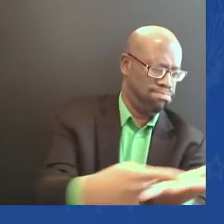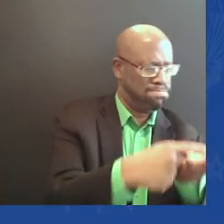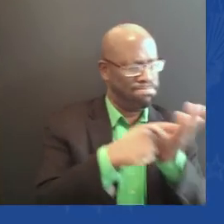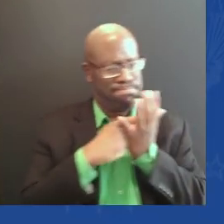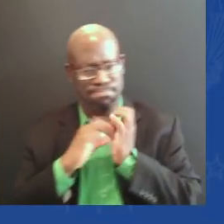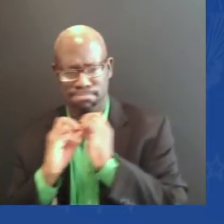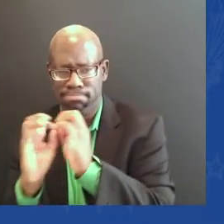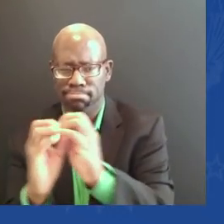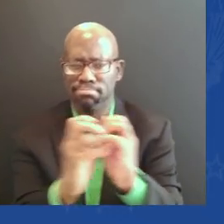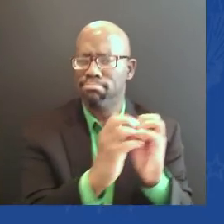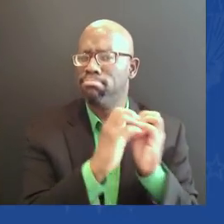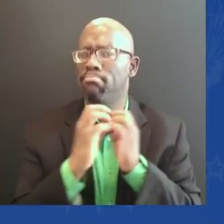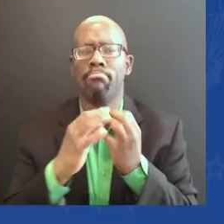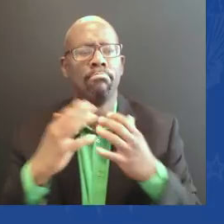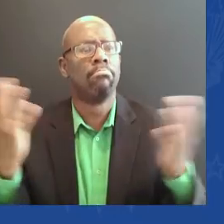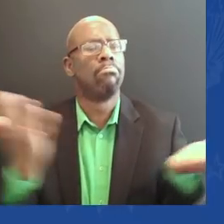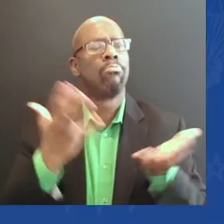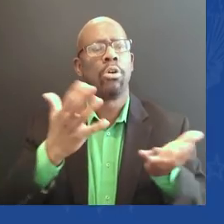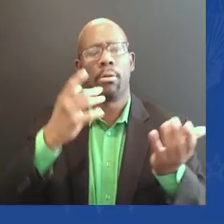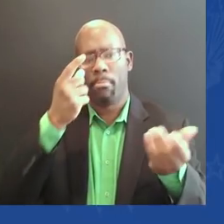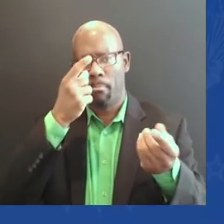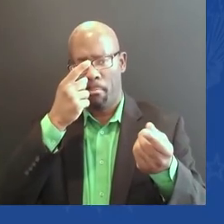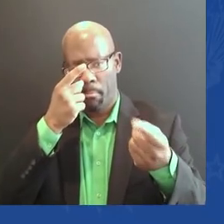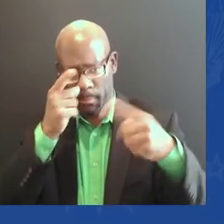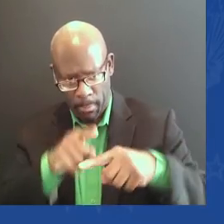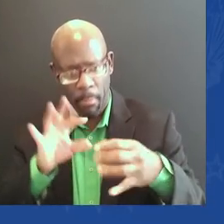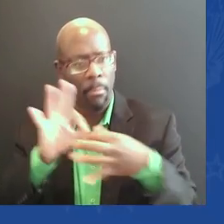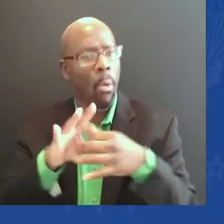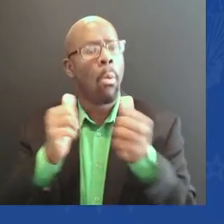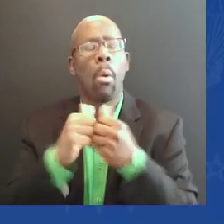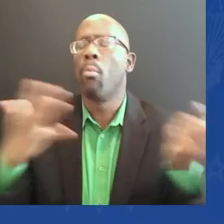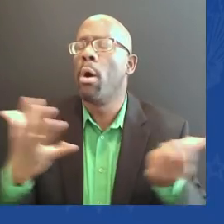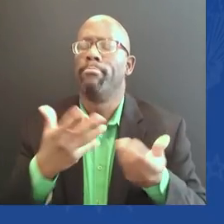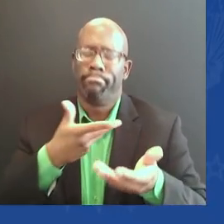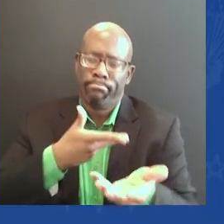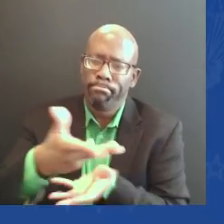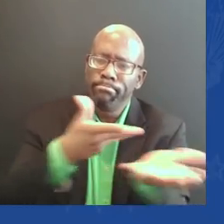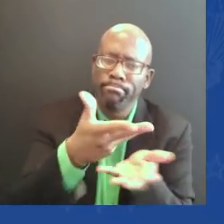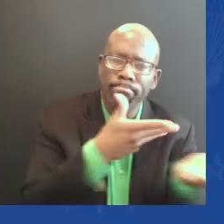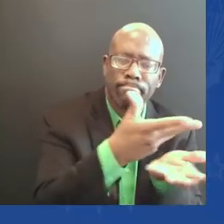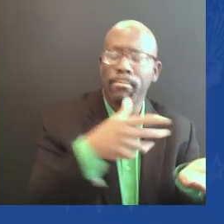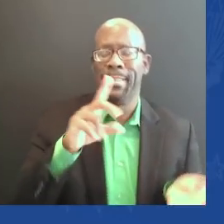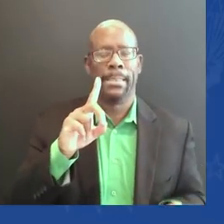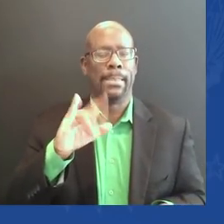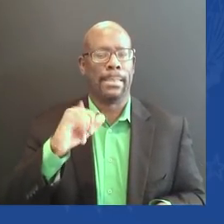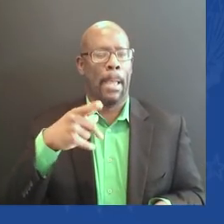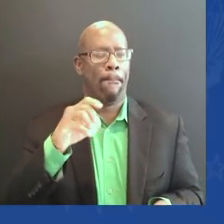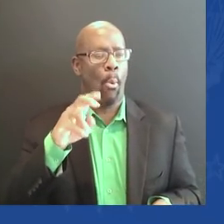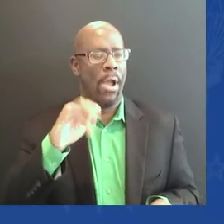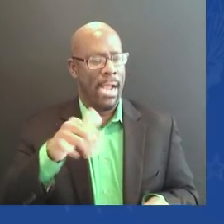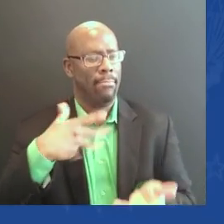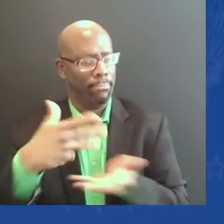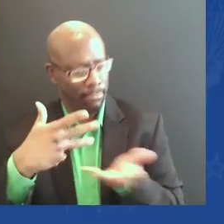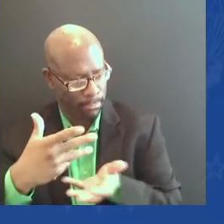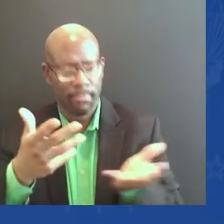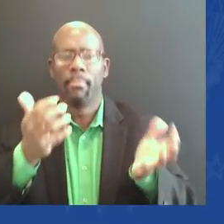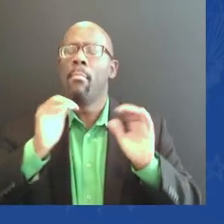to prevent Iran from gaining a nuclear weapon, and we discussed how best to encourage Iran to resume serious, good-faith negotiations.